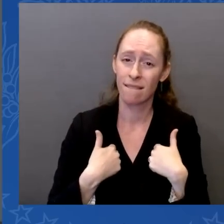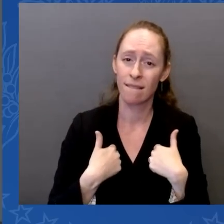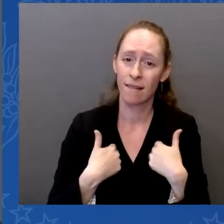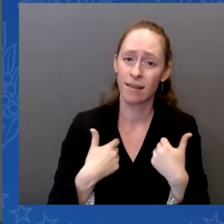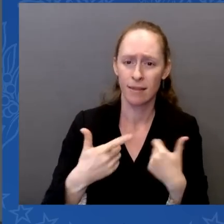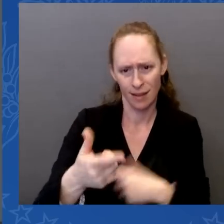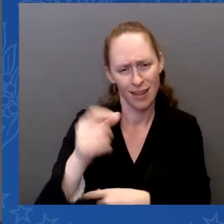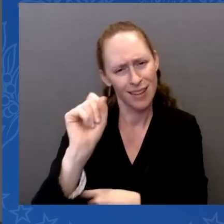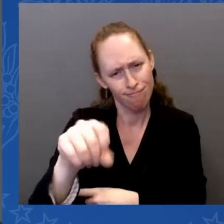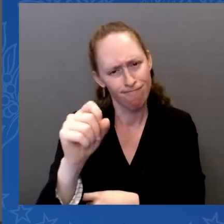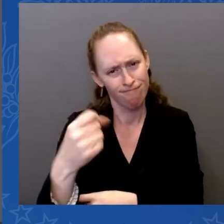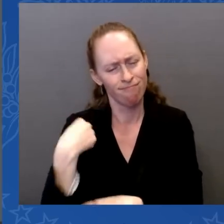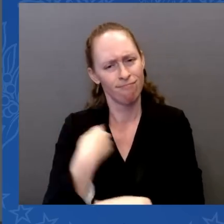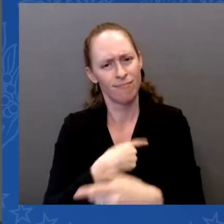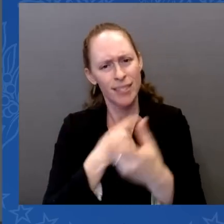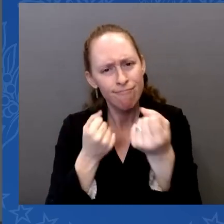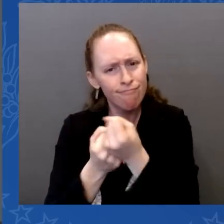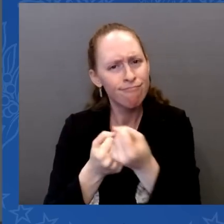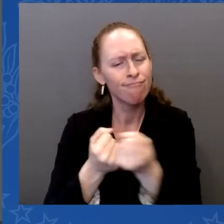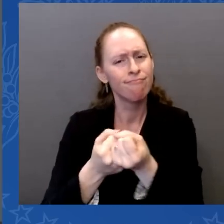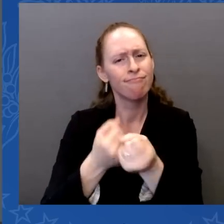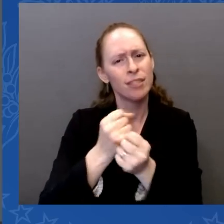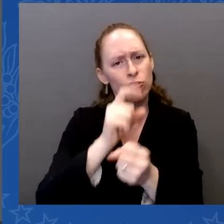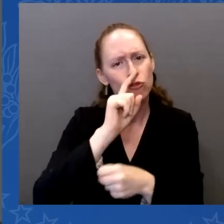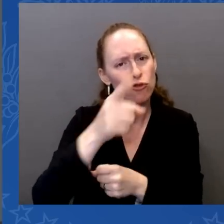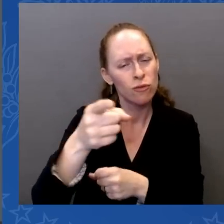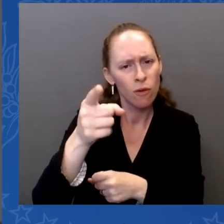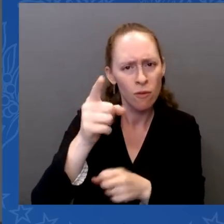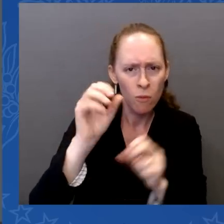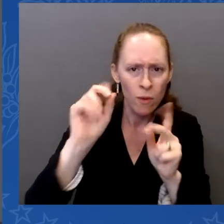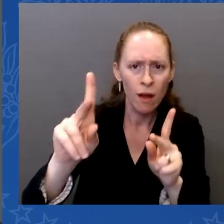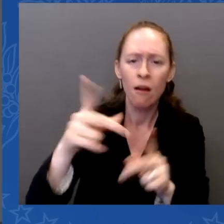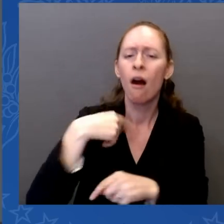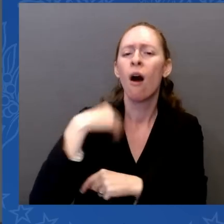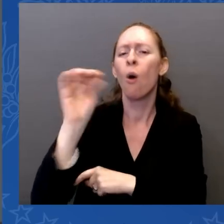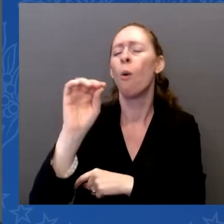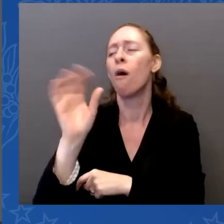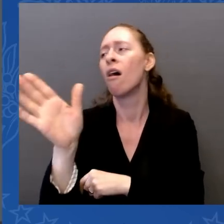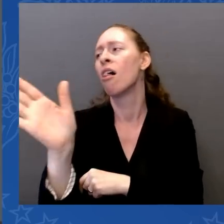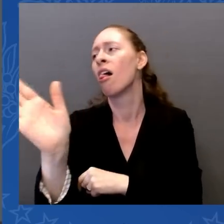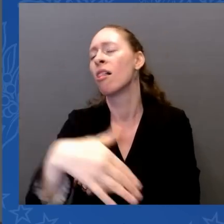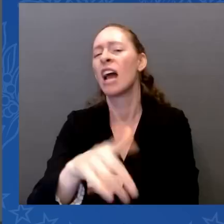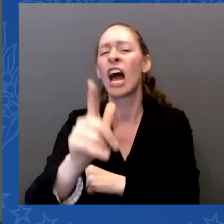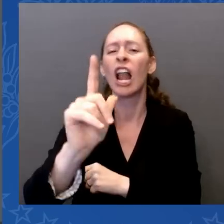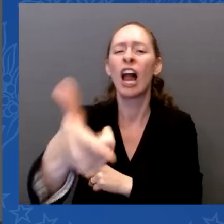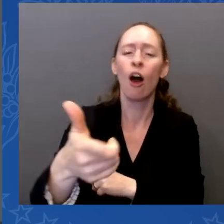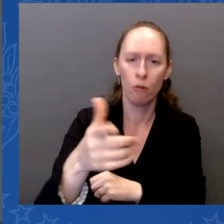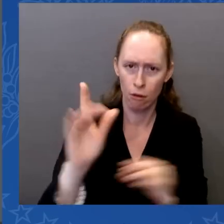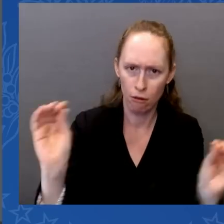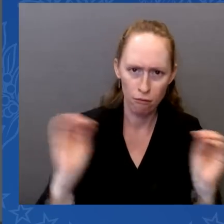We're not going away. And as we prepare for Ian's landfall in Florida, I remain focused -- (coughs)